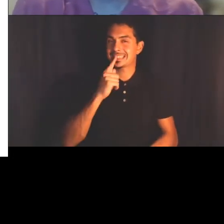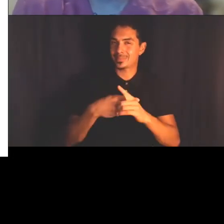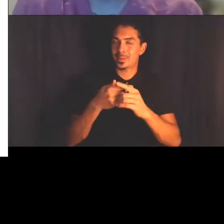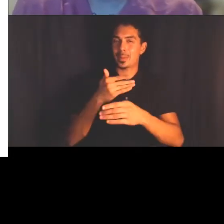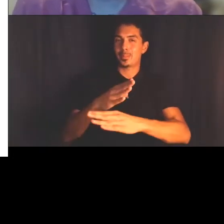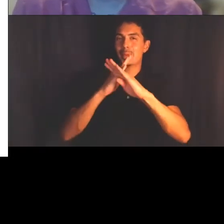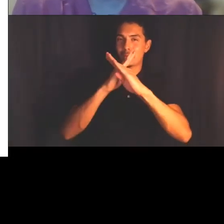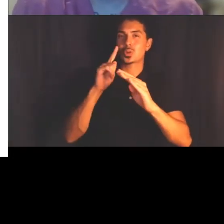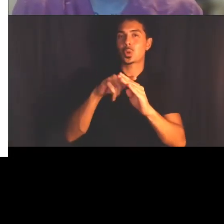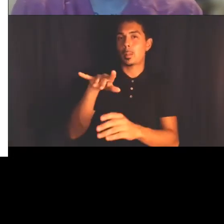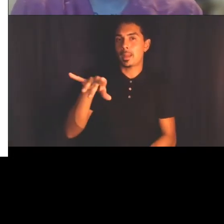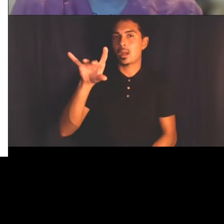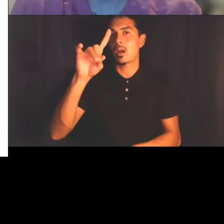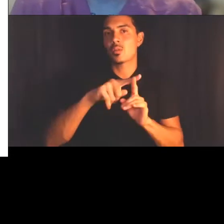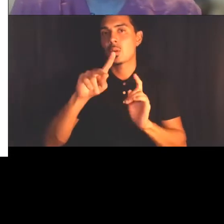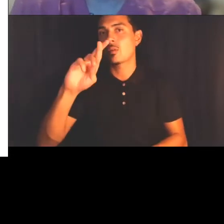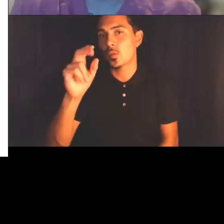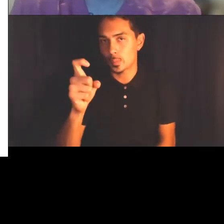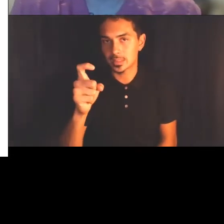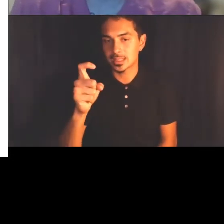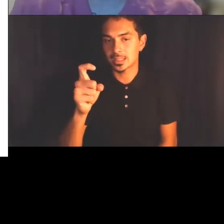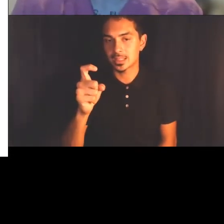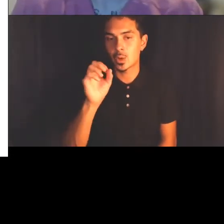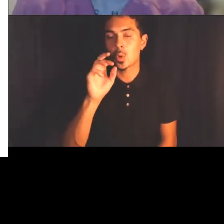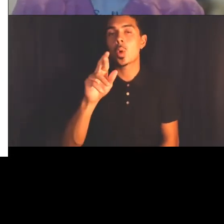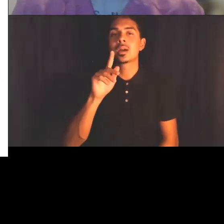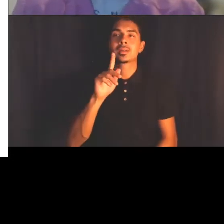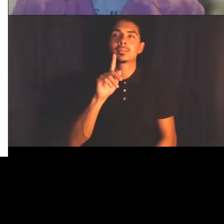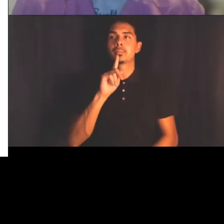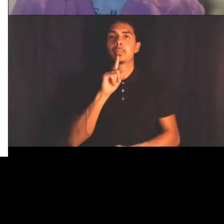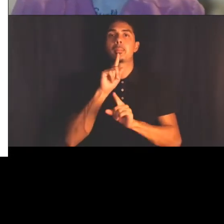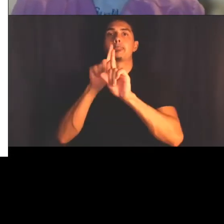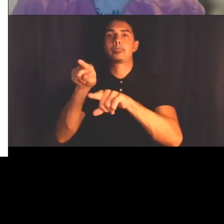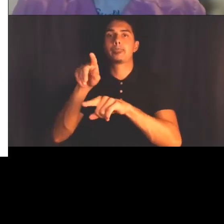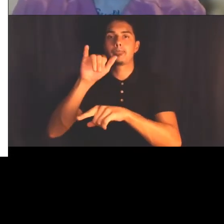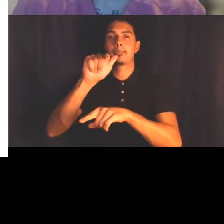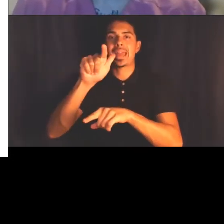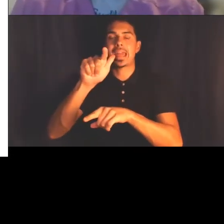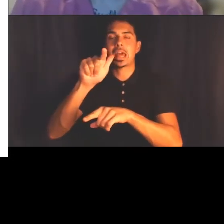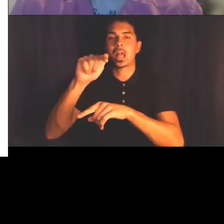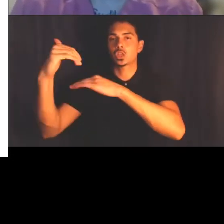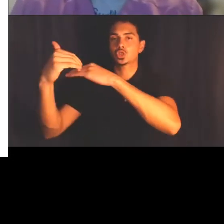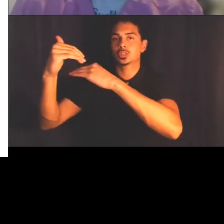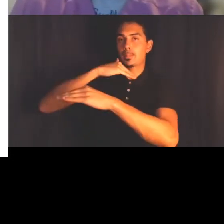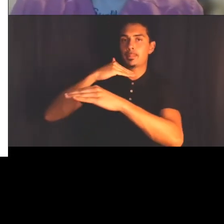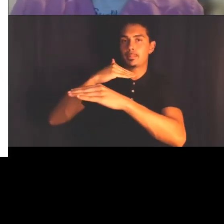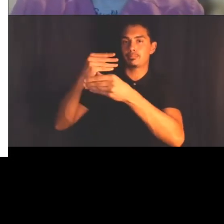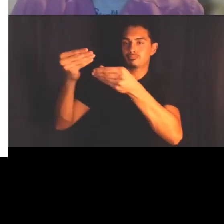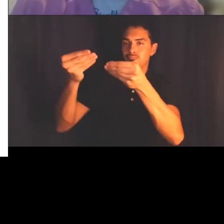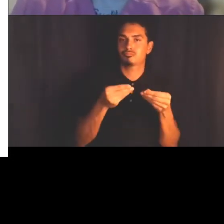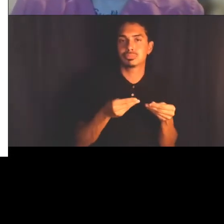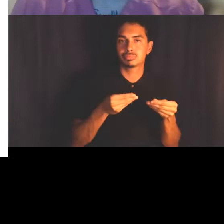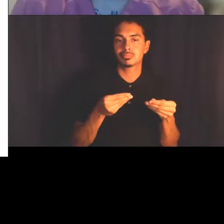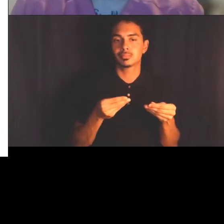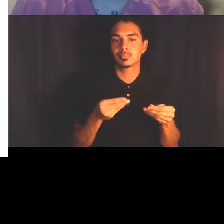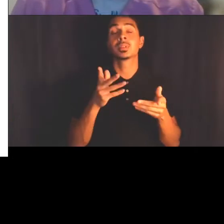from a pharmacy or get it from a mail-order pharmacy. The other thing that's important to keep in mind with Ella